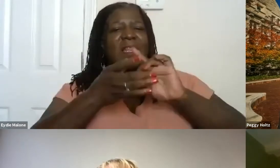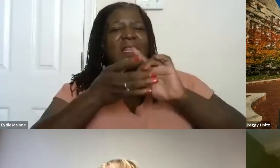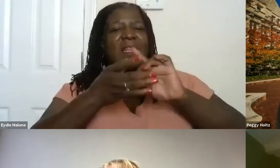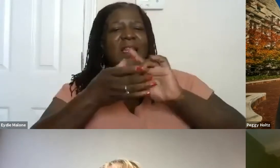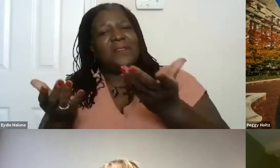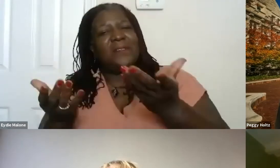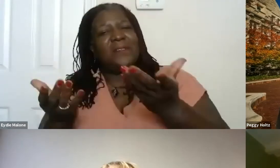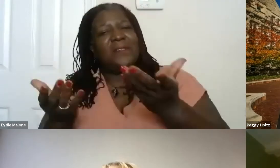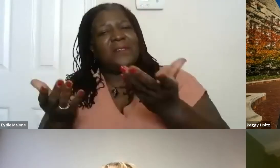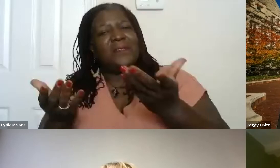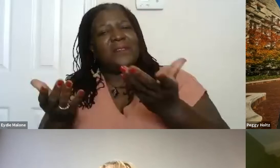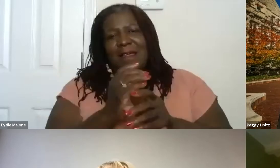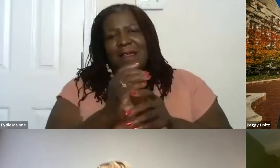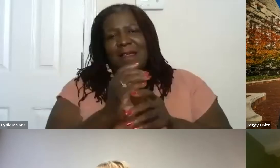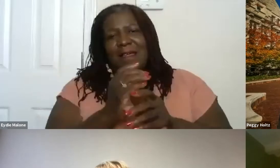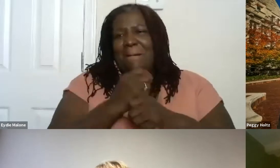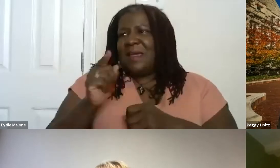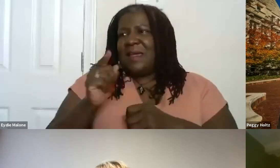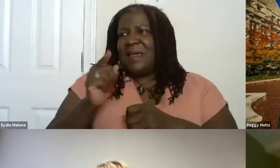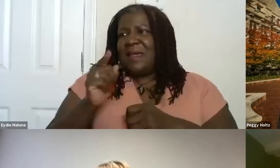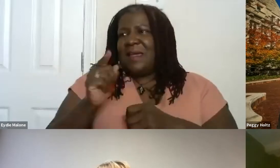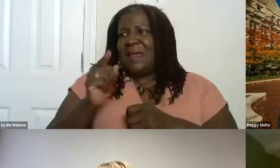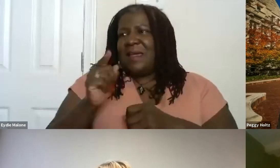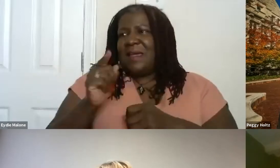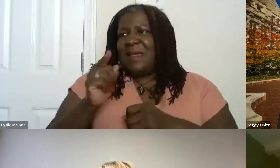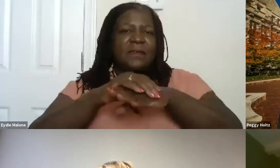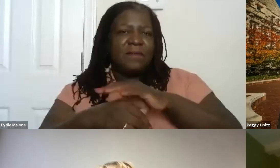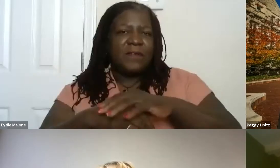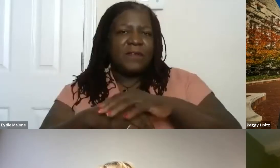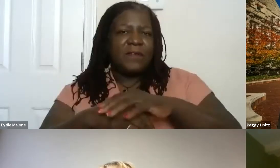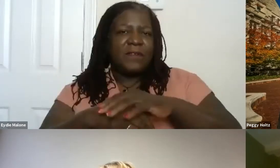more comfortable and willing and able to participate in the community.